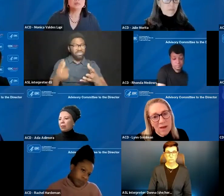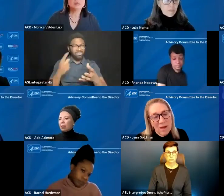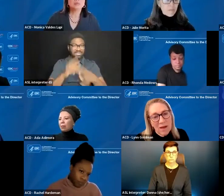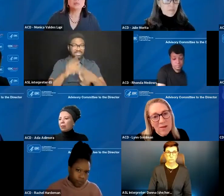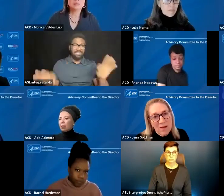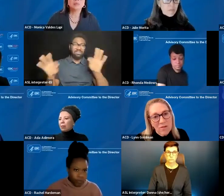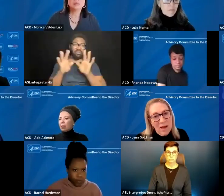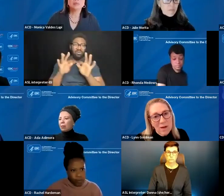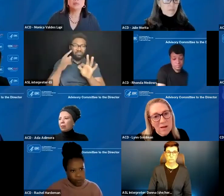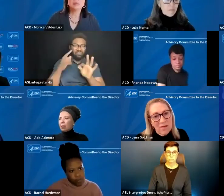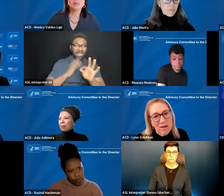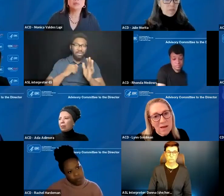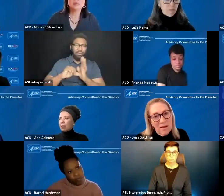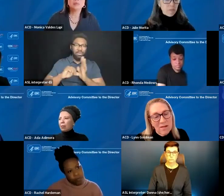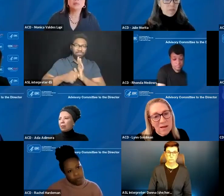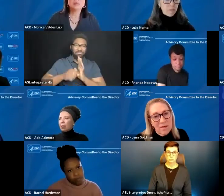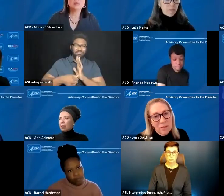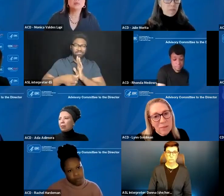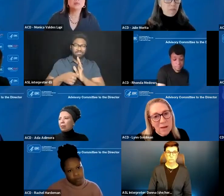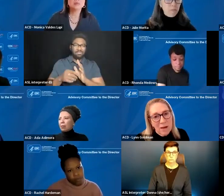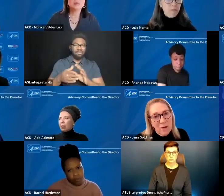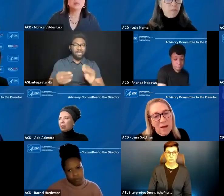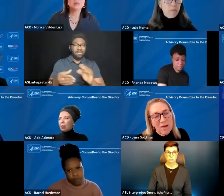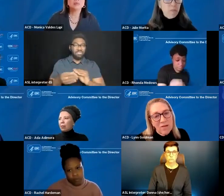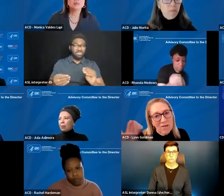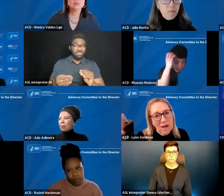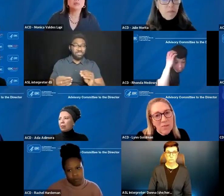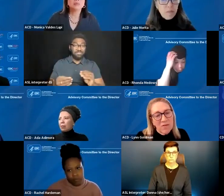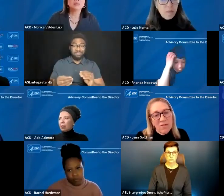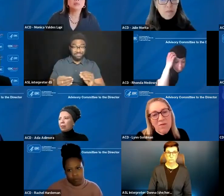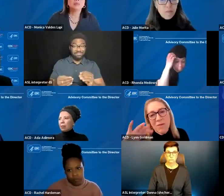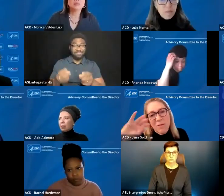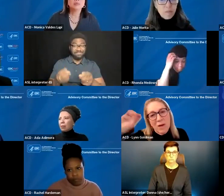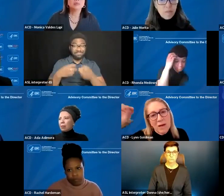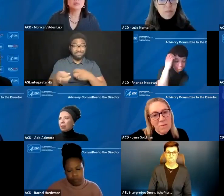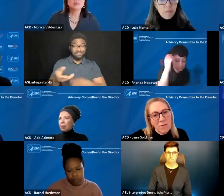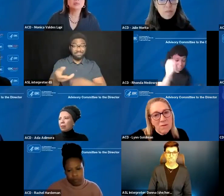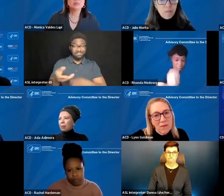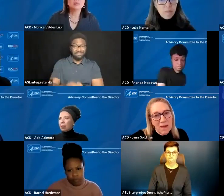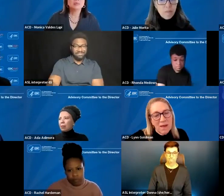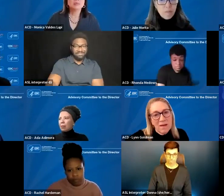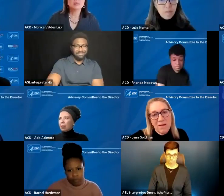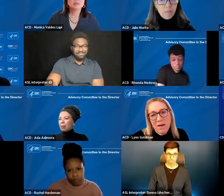And the other thing I wanted to say is that, you know, a sustainable system that might come through at the end,